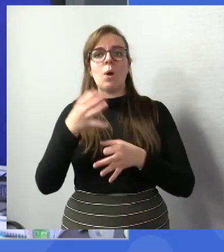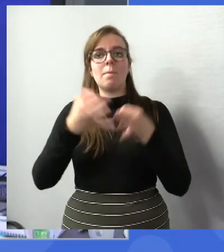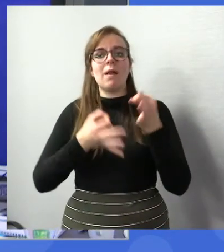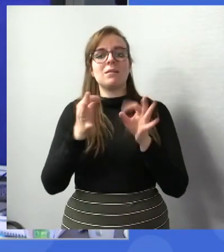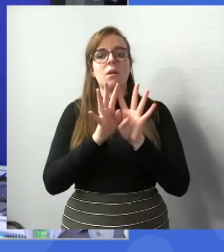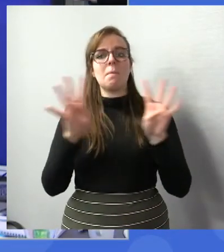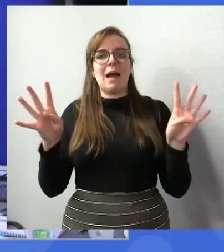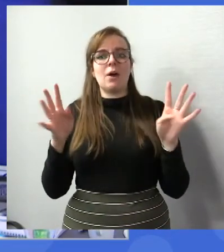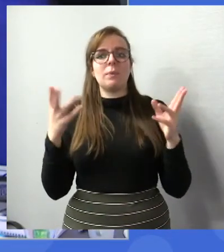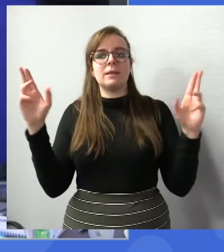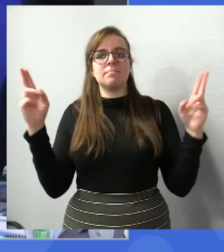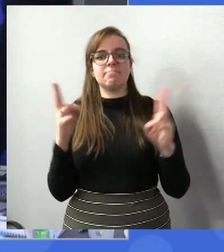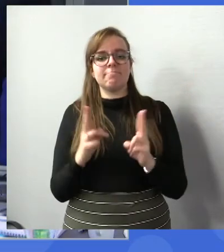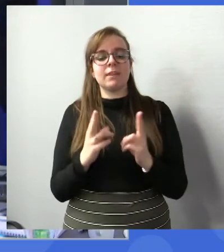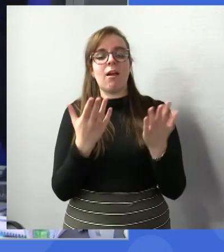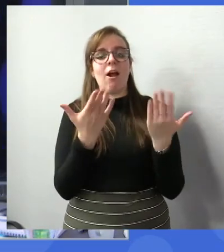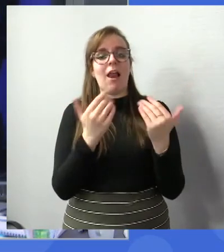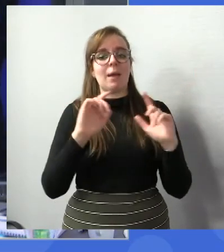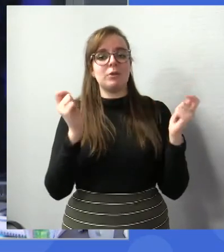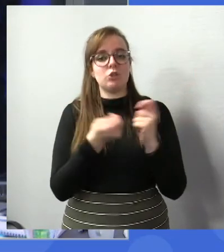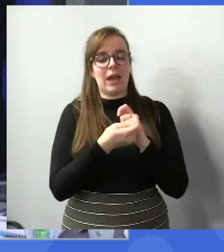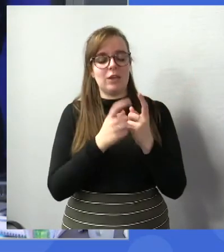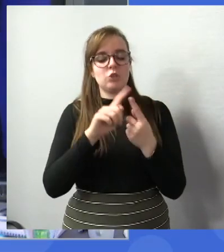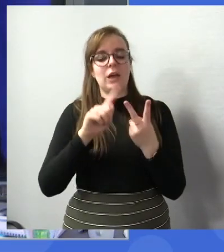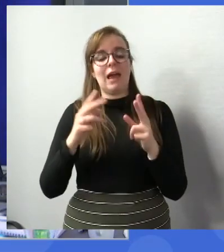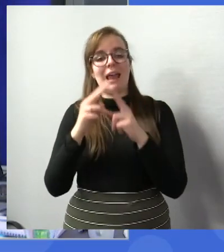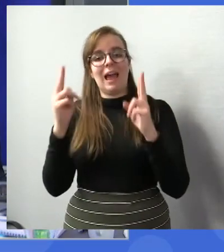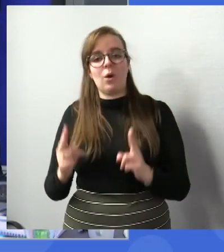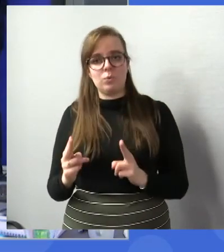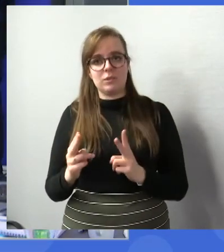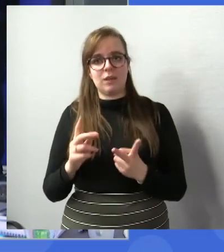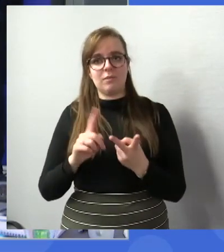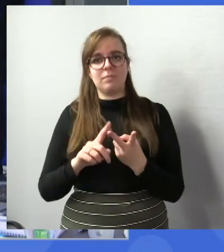climate change and housing we propose that we have another political panel